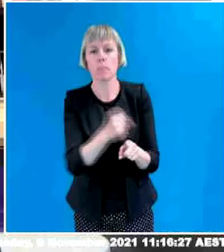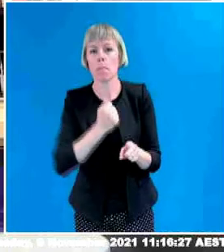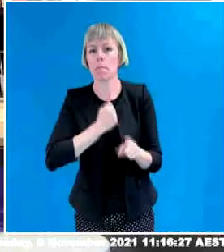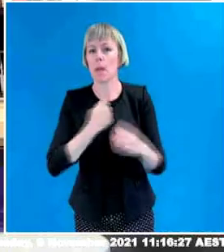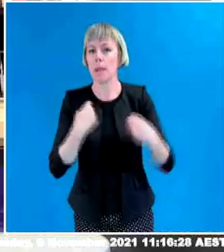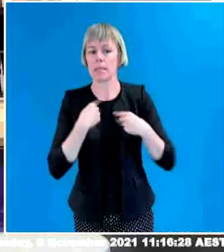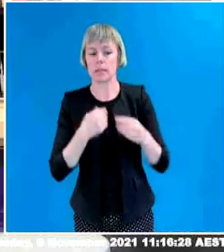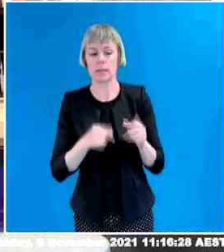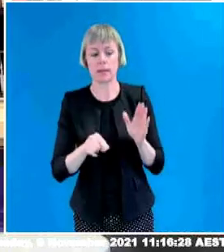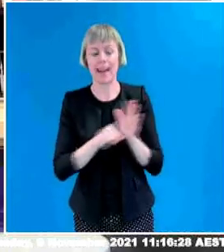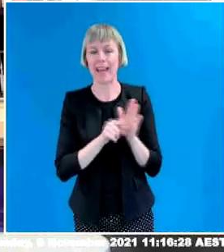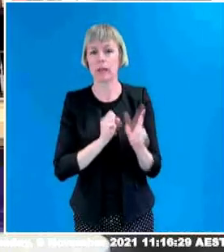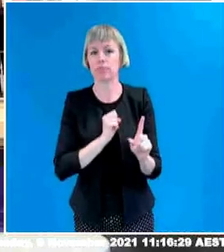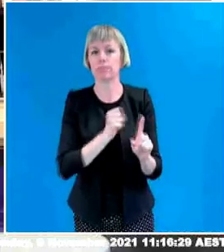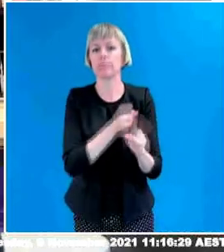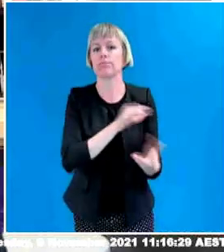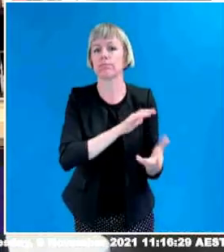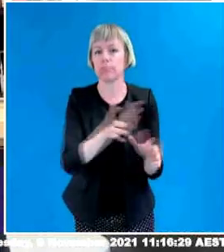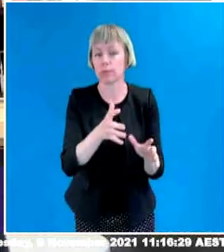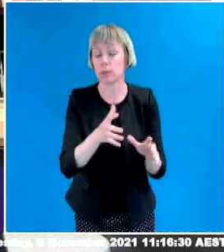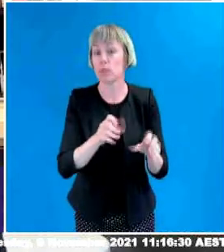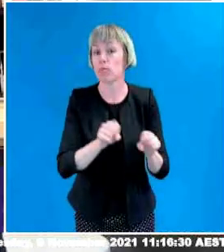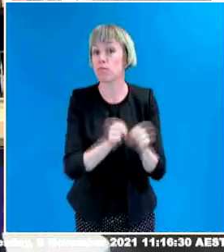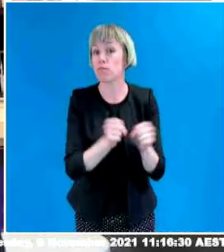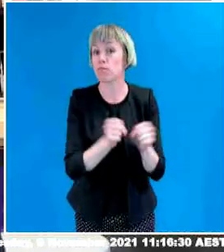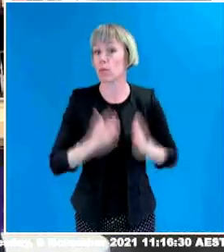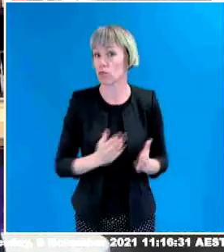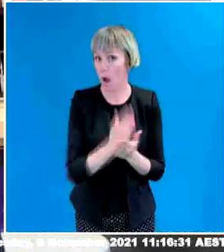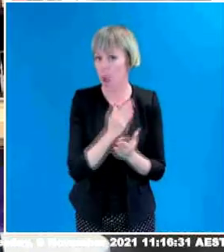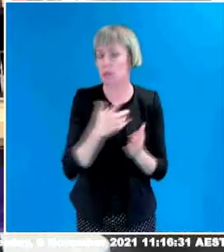Because the theory is if you are not identifying and tracking, if you don't